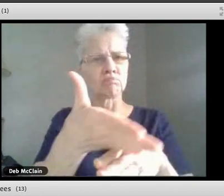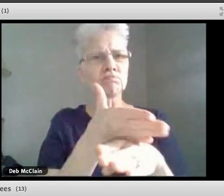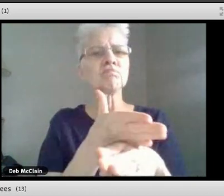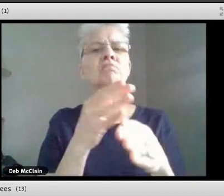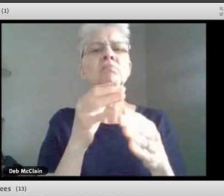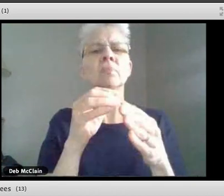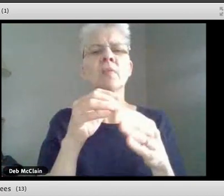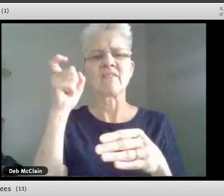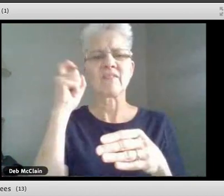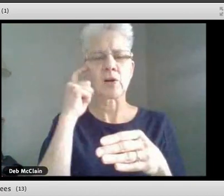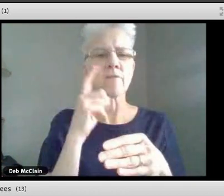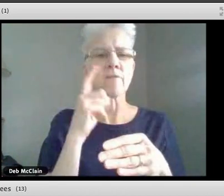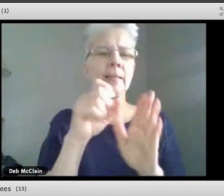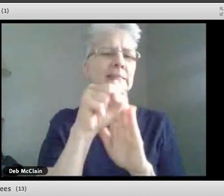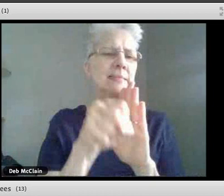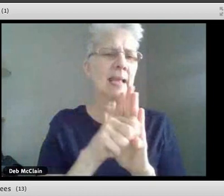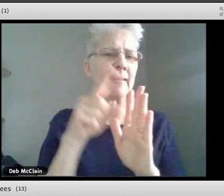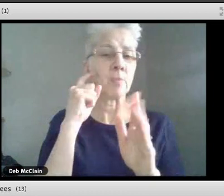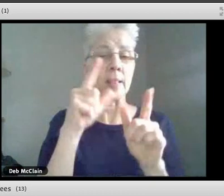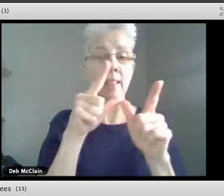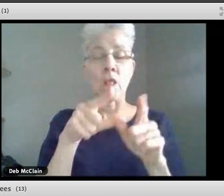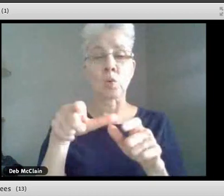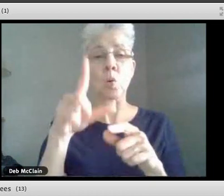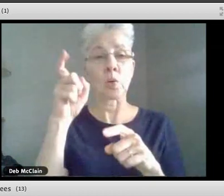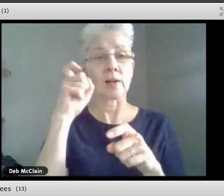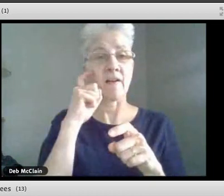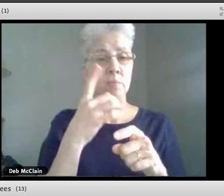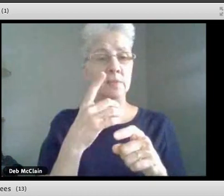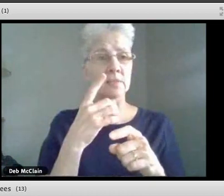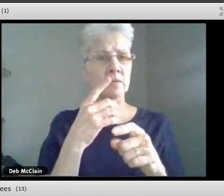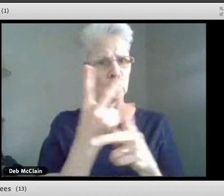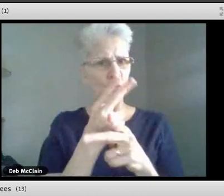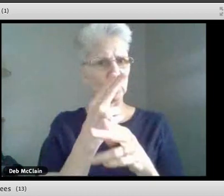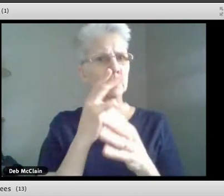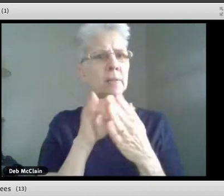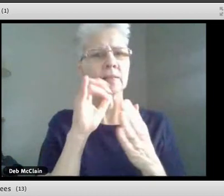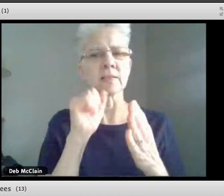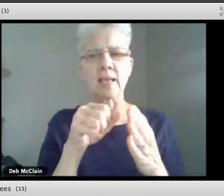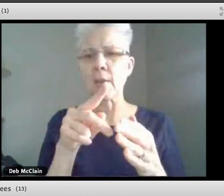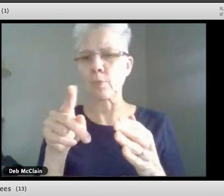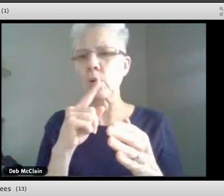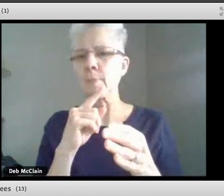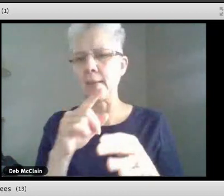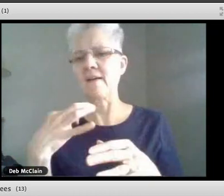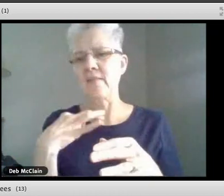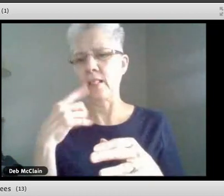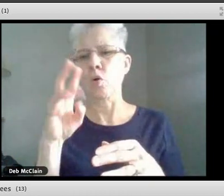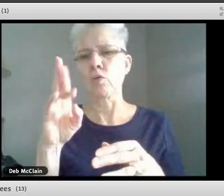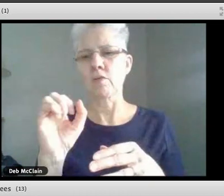and the local government sets out because... Yes, the Power Point will be available, Rob. So these are things we need to think